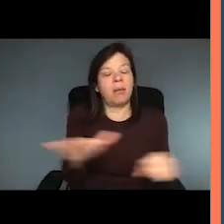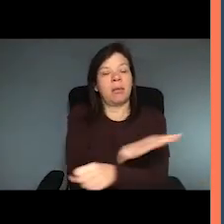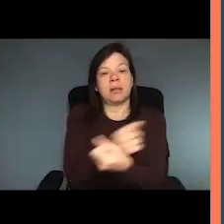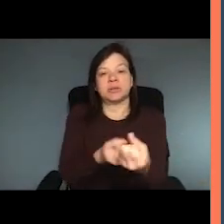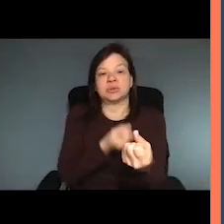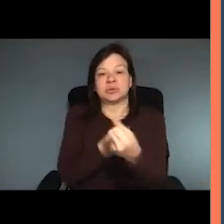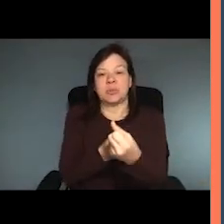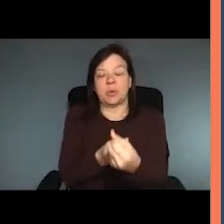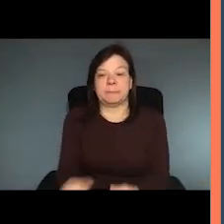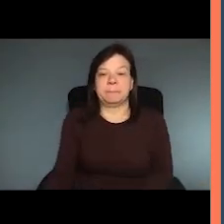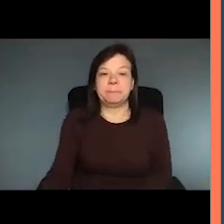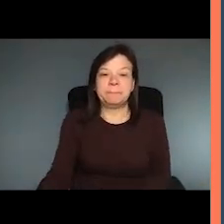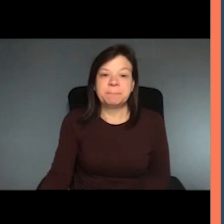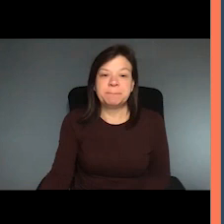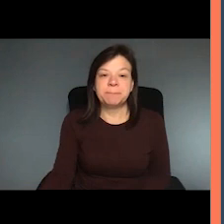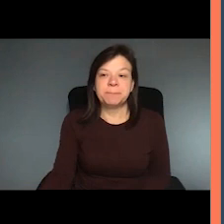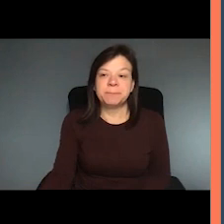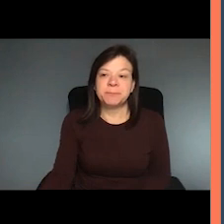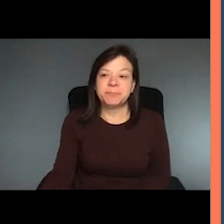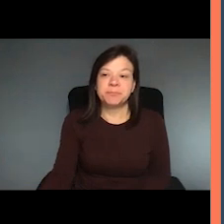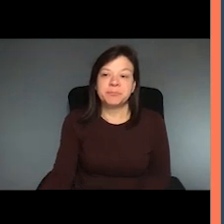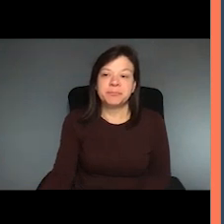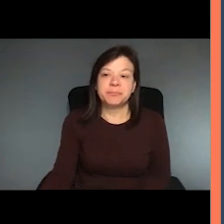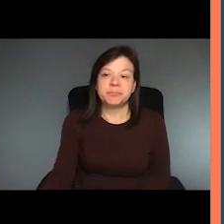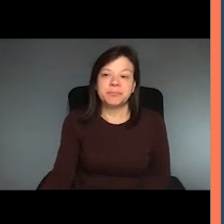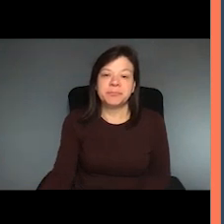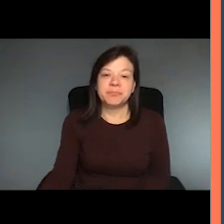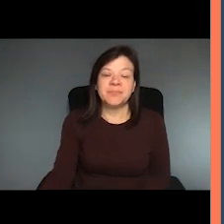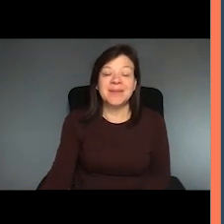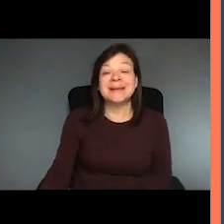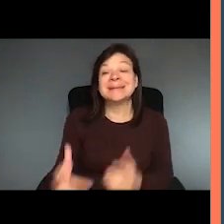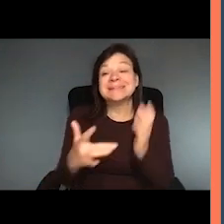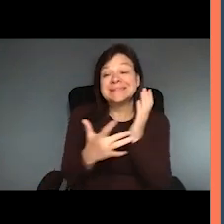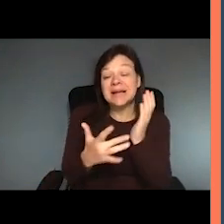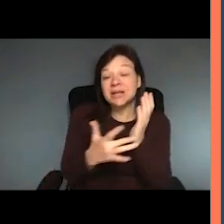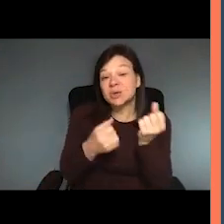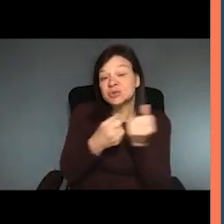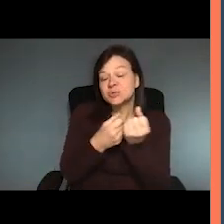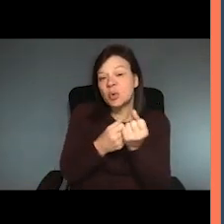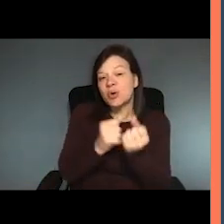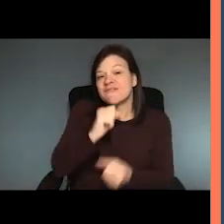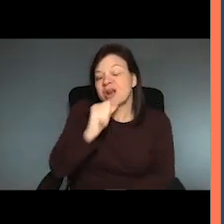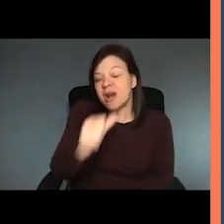AS WELL, TECHNICAL SUPPORT FOR NON STANDARD SCHEMA TYPES.